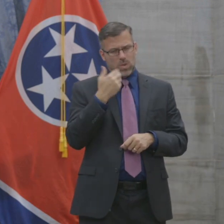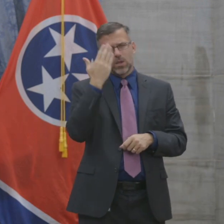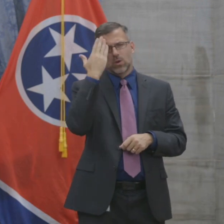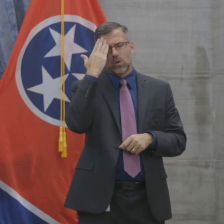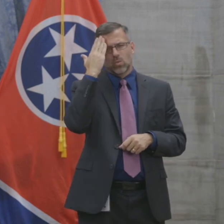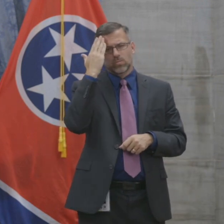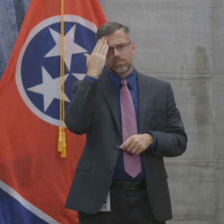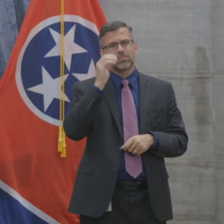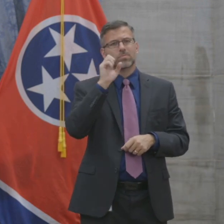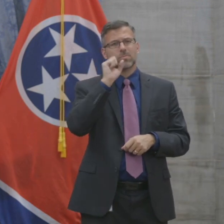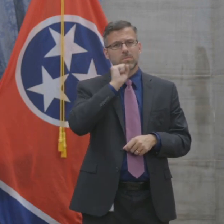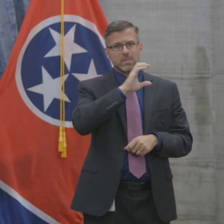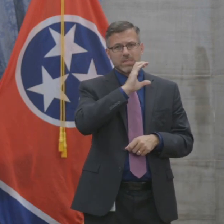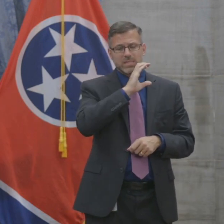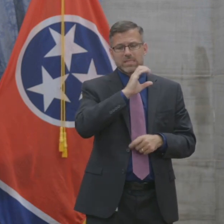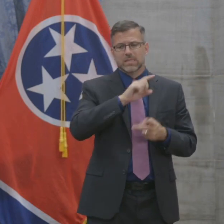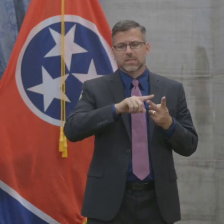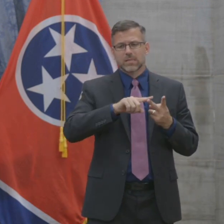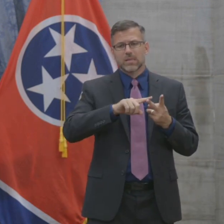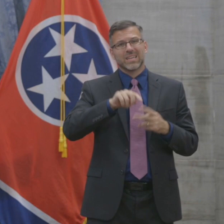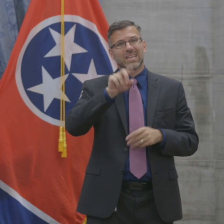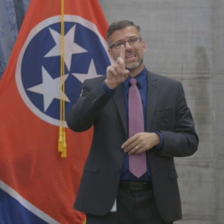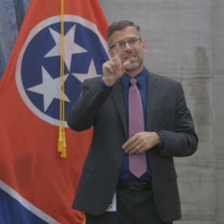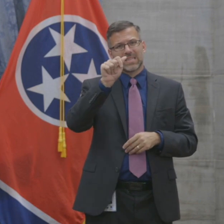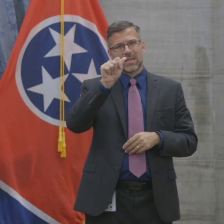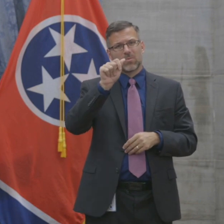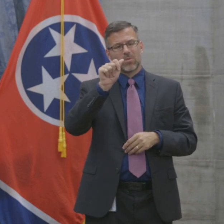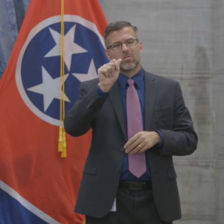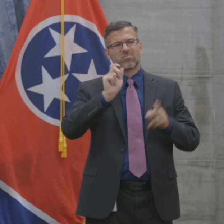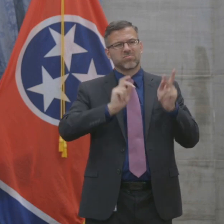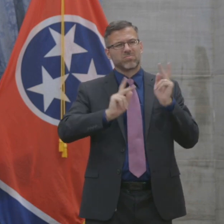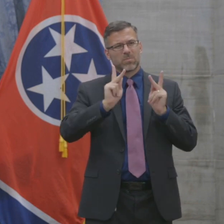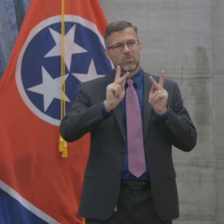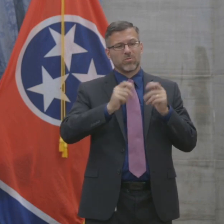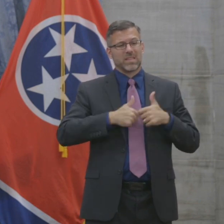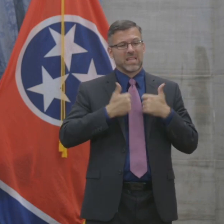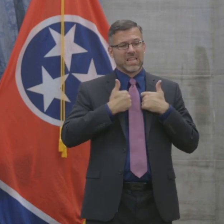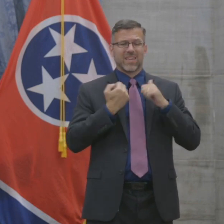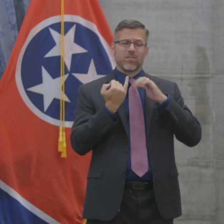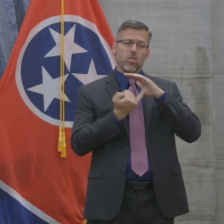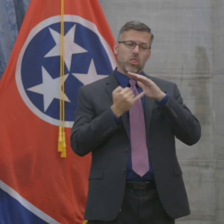not by a state requirement but by funding from the federal CMS